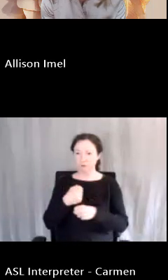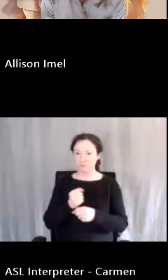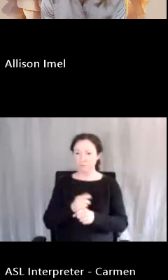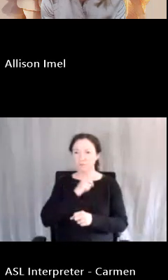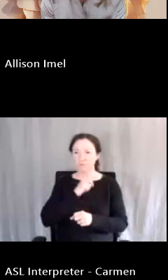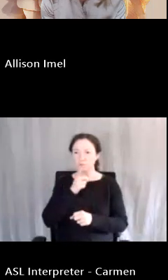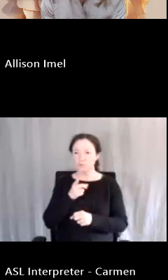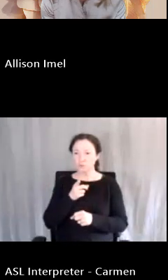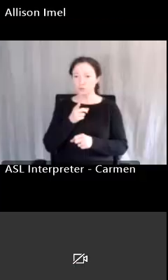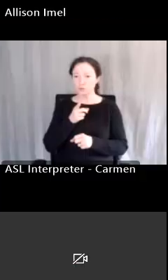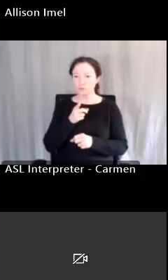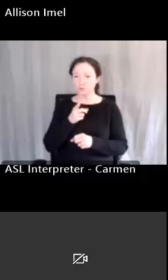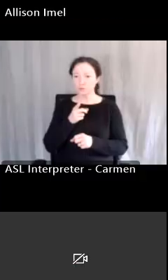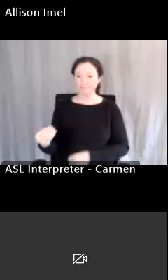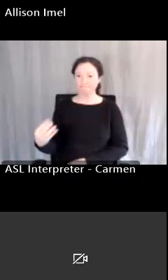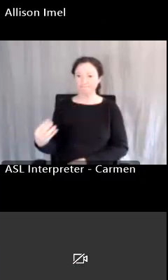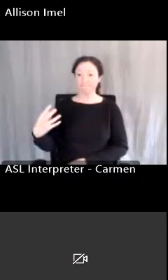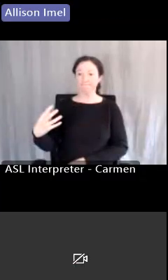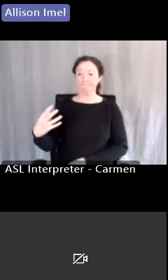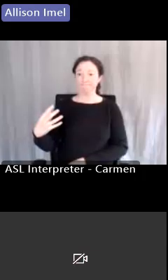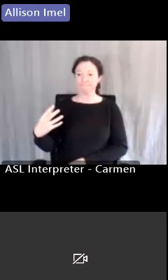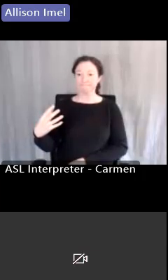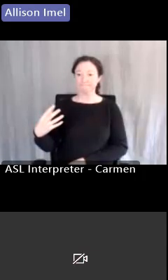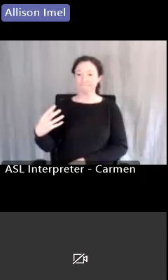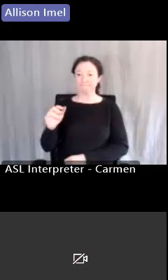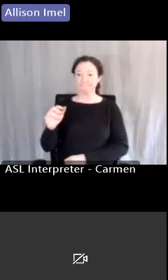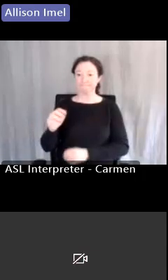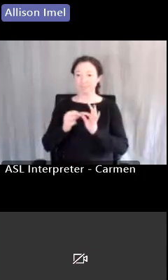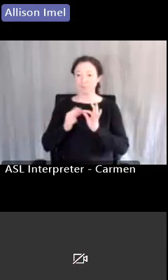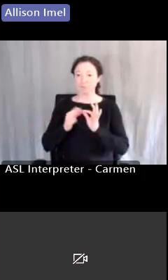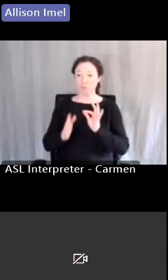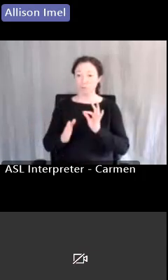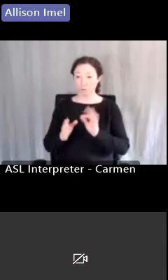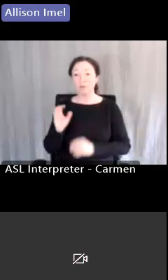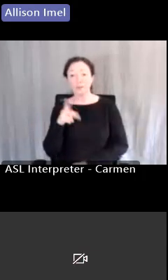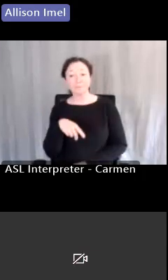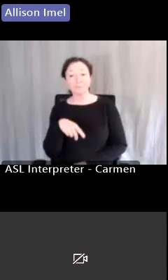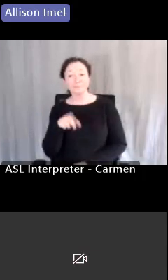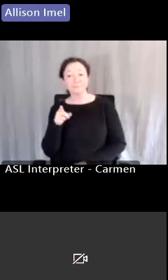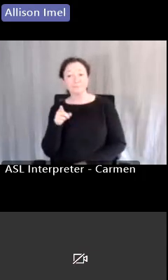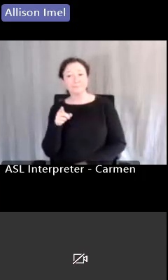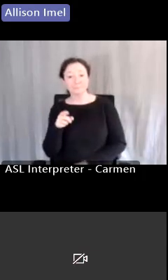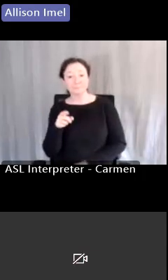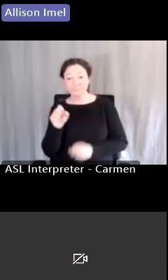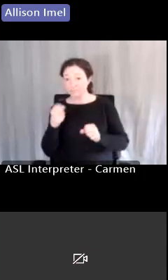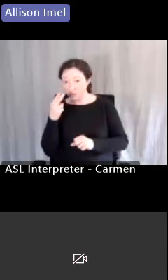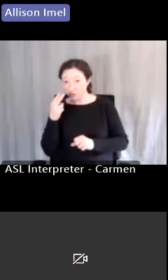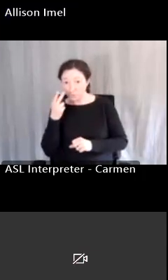Oh yes, she's there. Okay. And just so for you guys, you can see the slides. Everything's good over there?